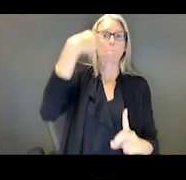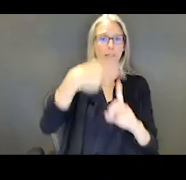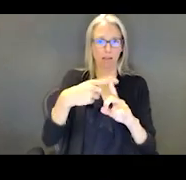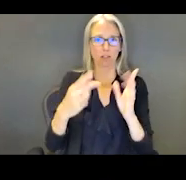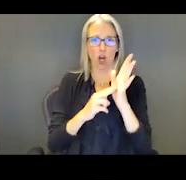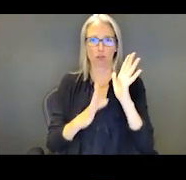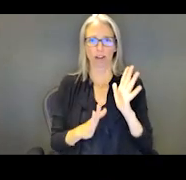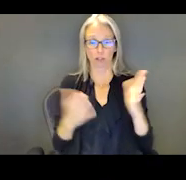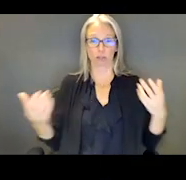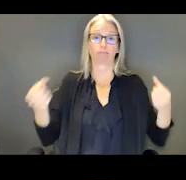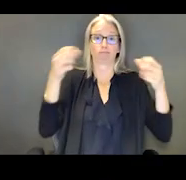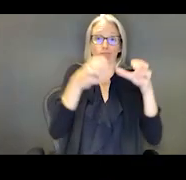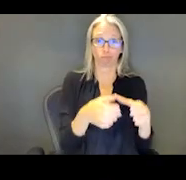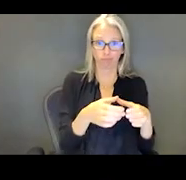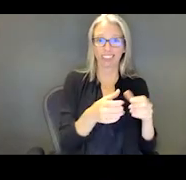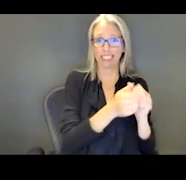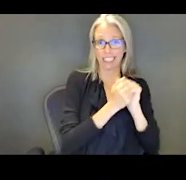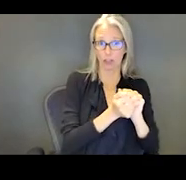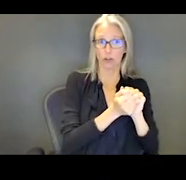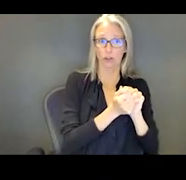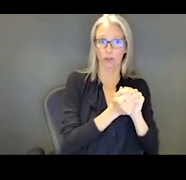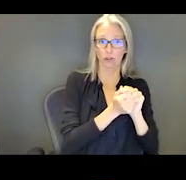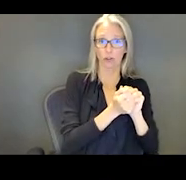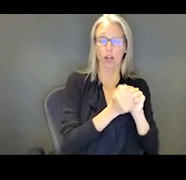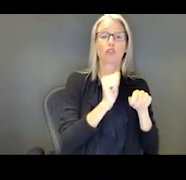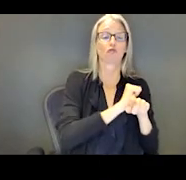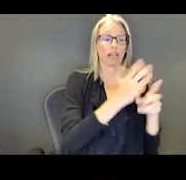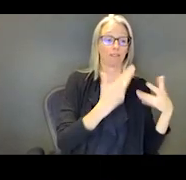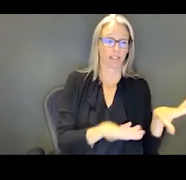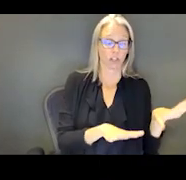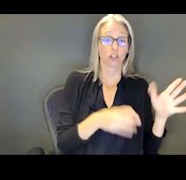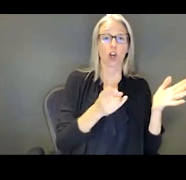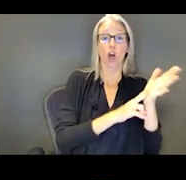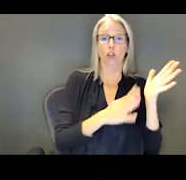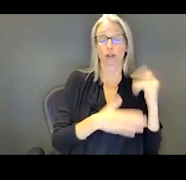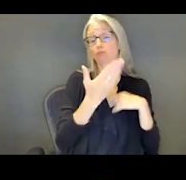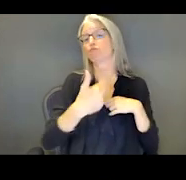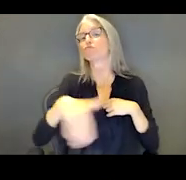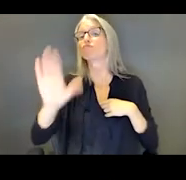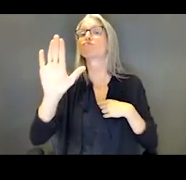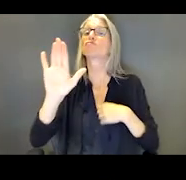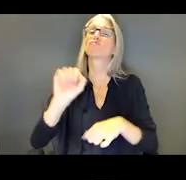They have that experience that they gleaned that knowledge that they gleaned from those